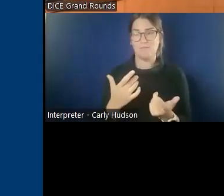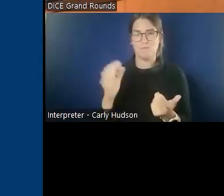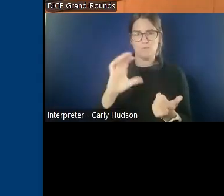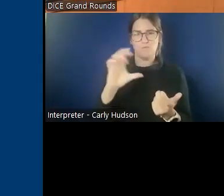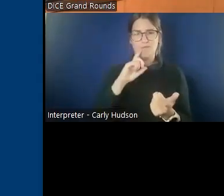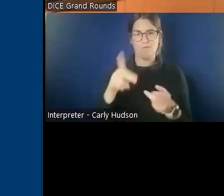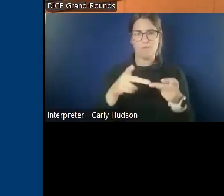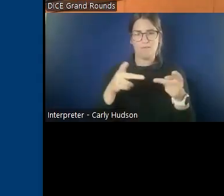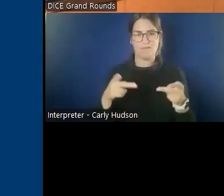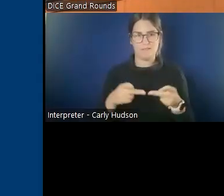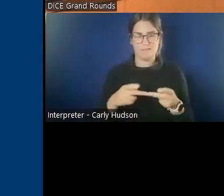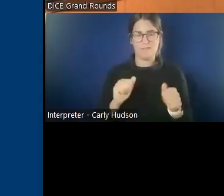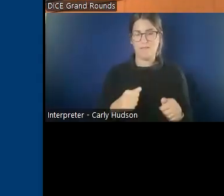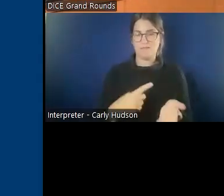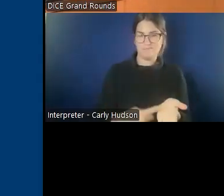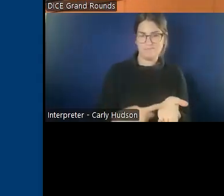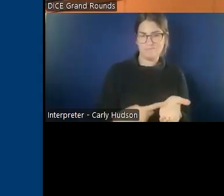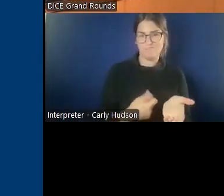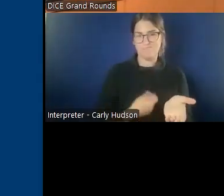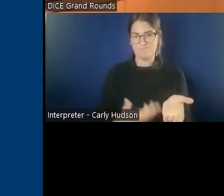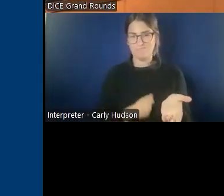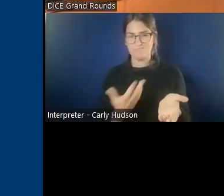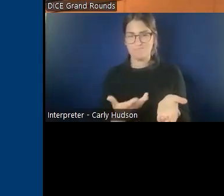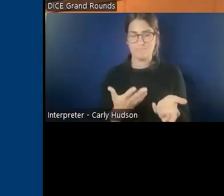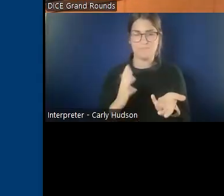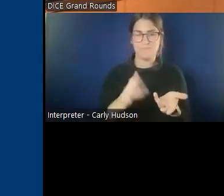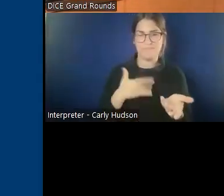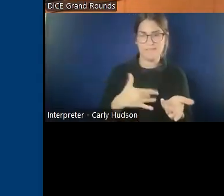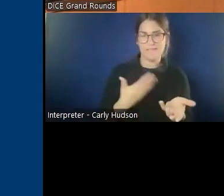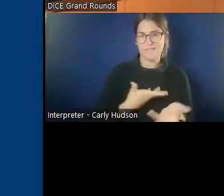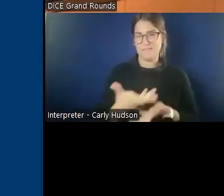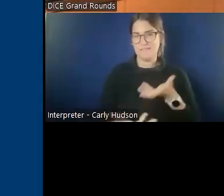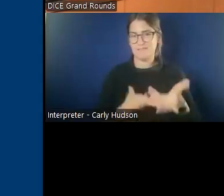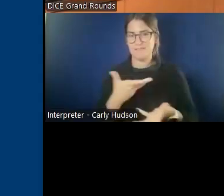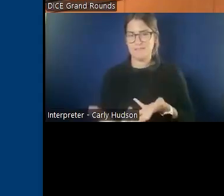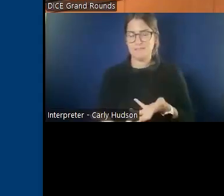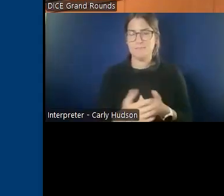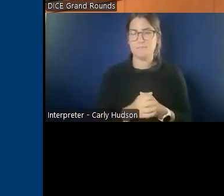where they could debrief and discuss how their feelings so I think this group really developed